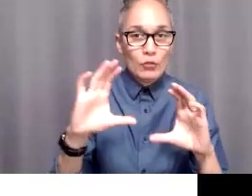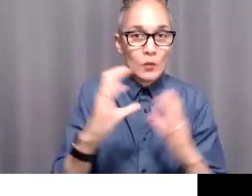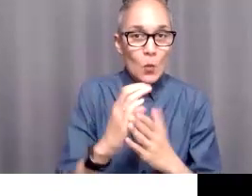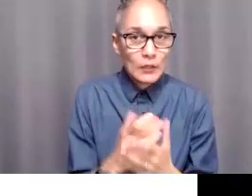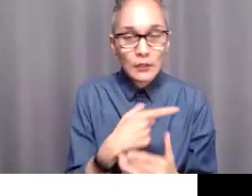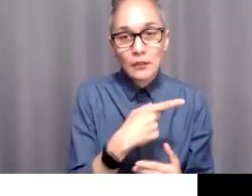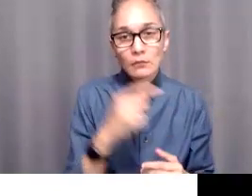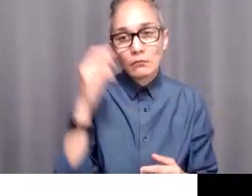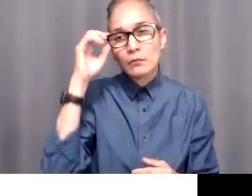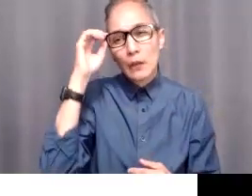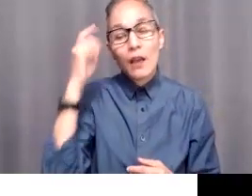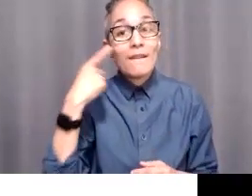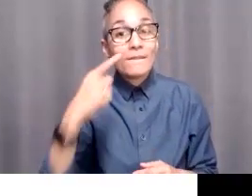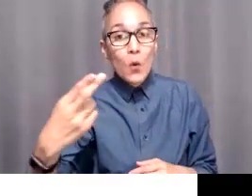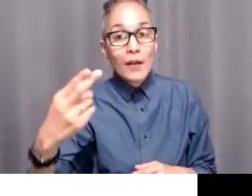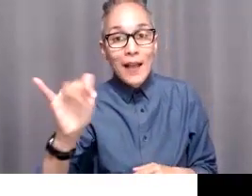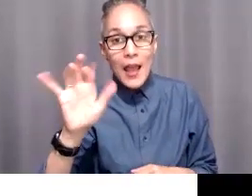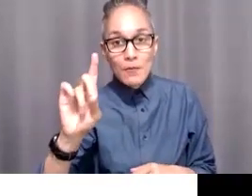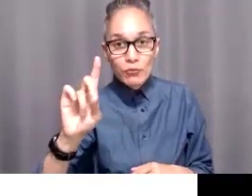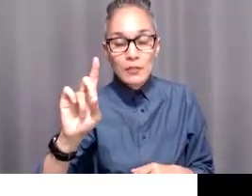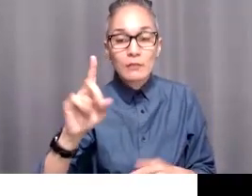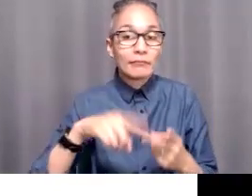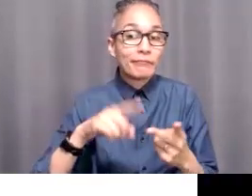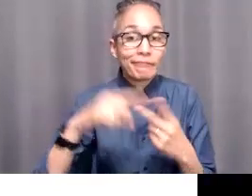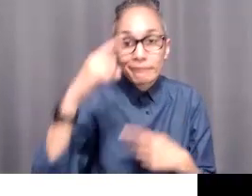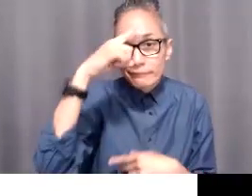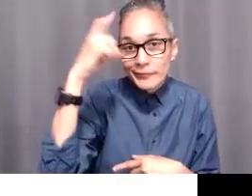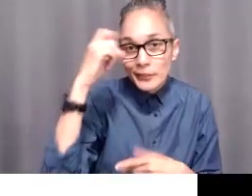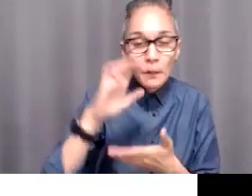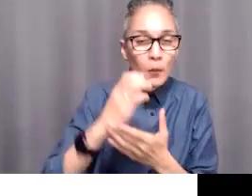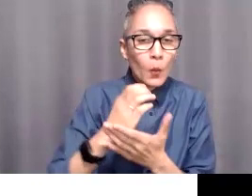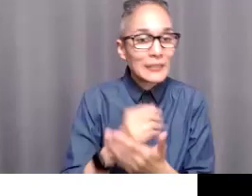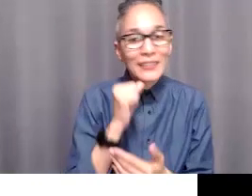For hybrid courses or even summer courses. They're not looking at our summer courses.